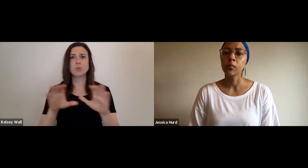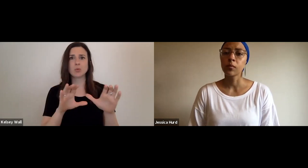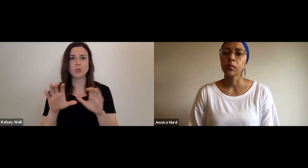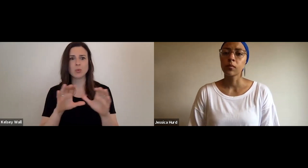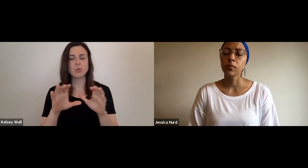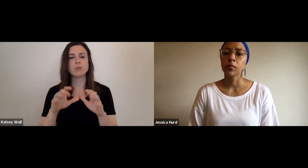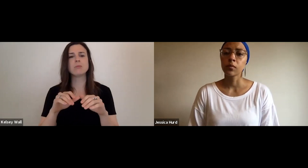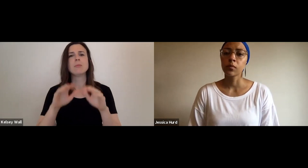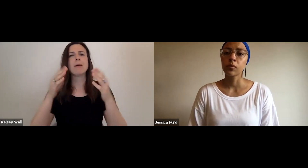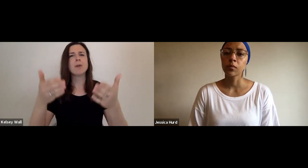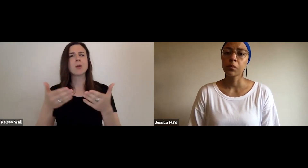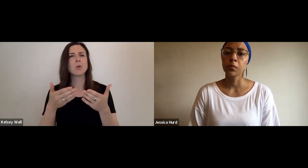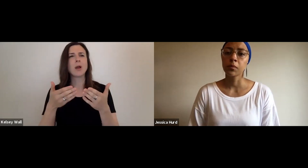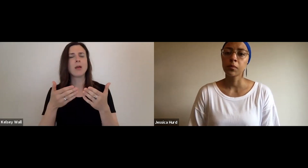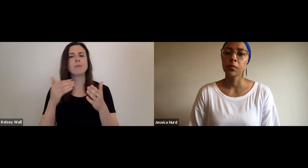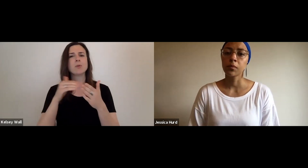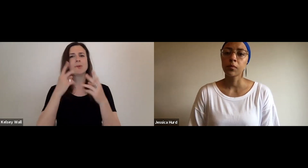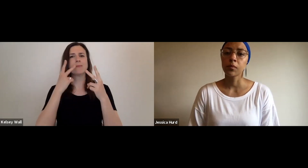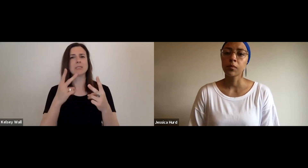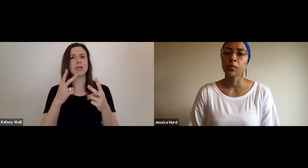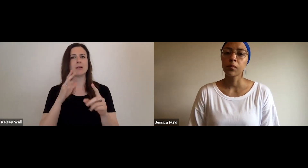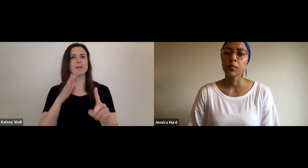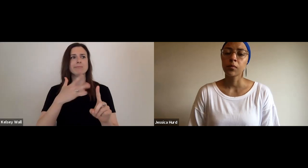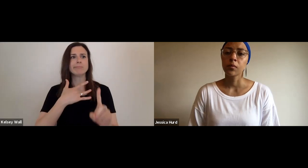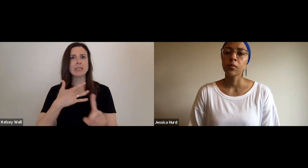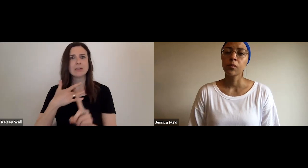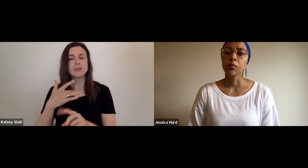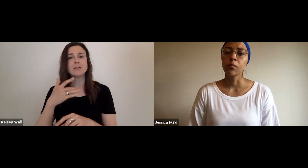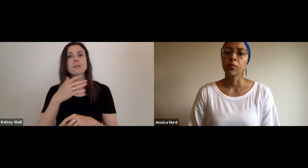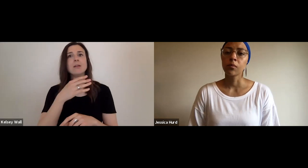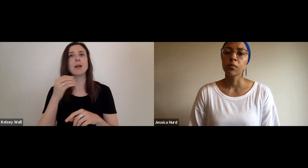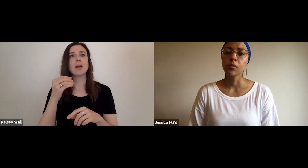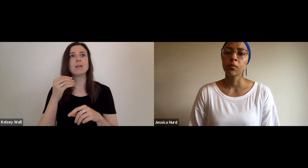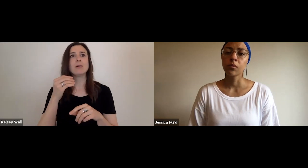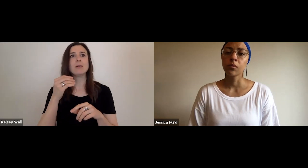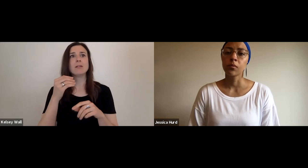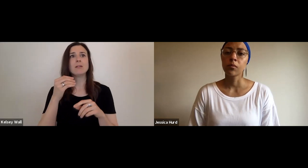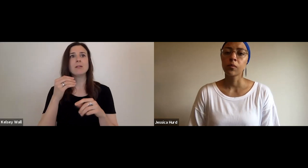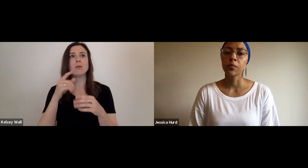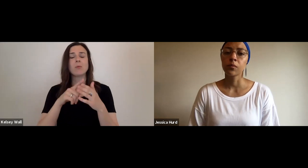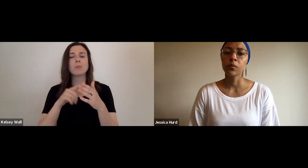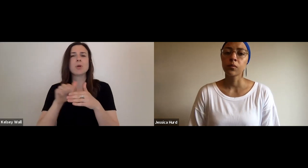These are things that we can't do. I invite you to look at some of your tendencies.